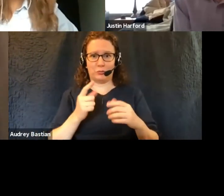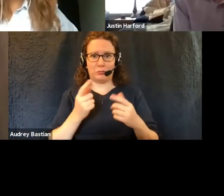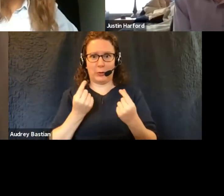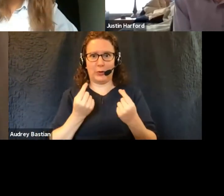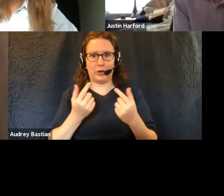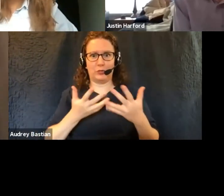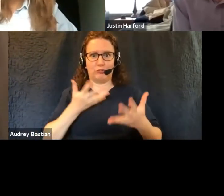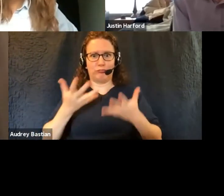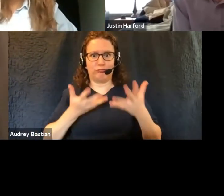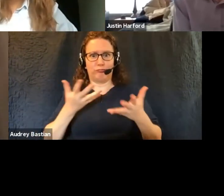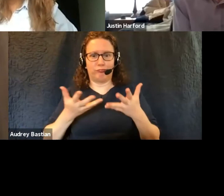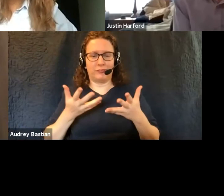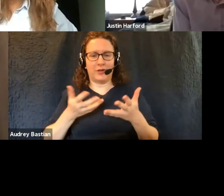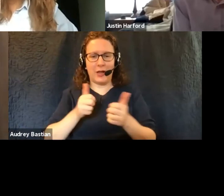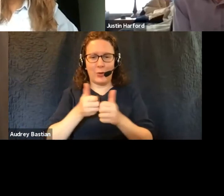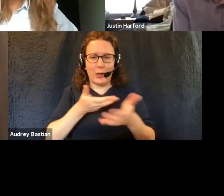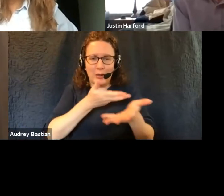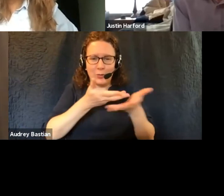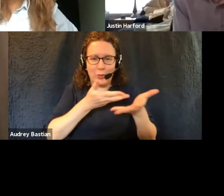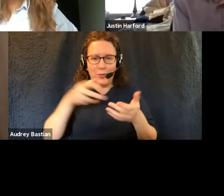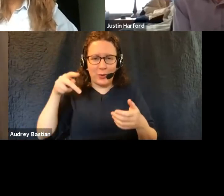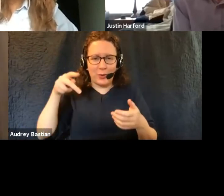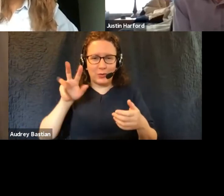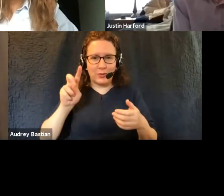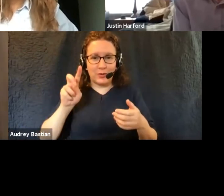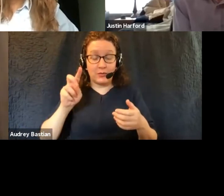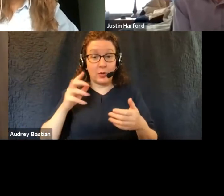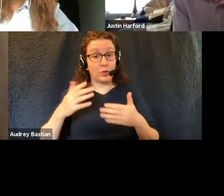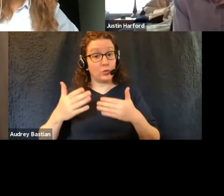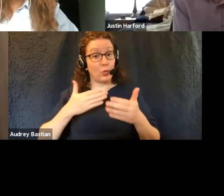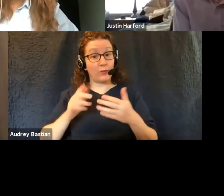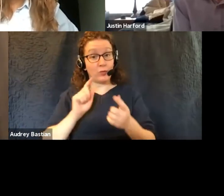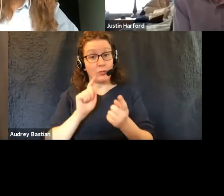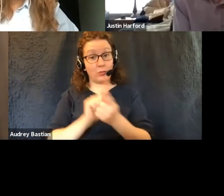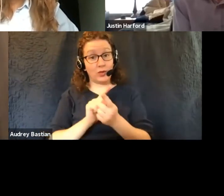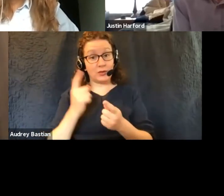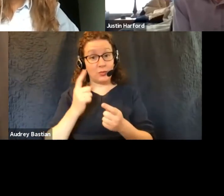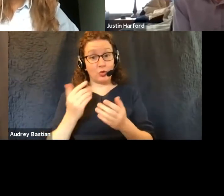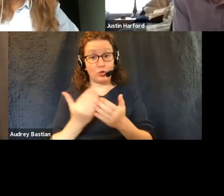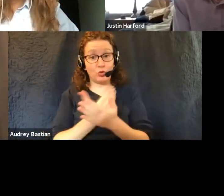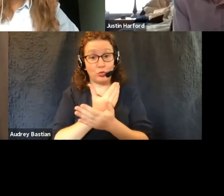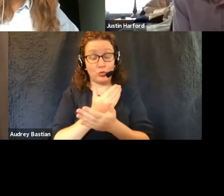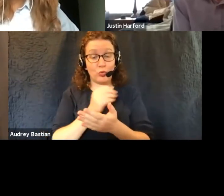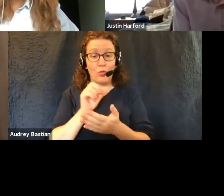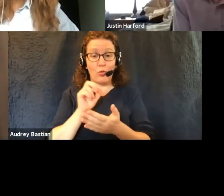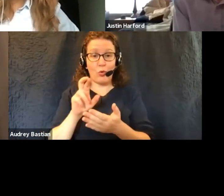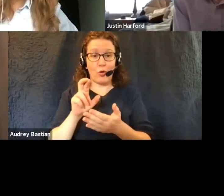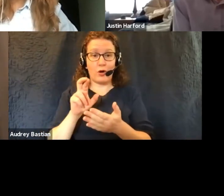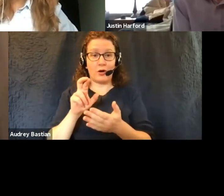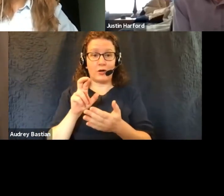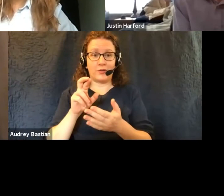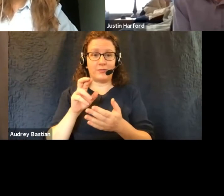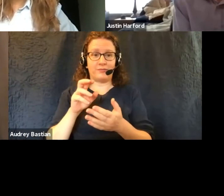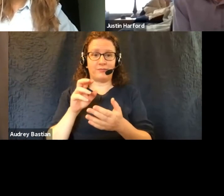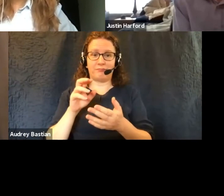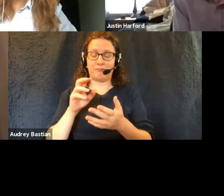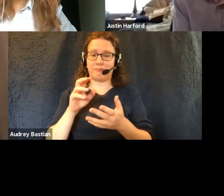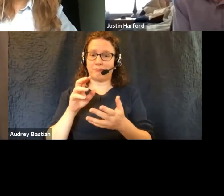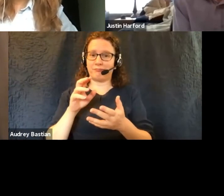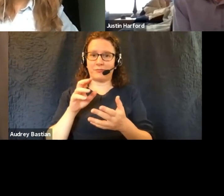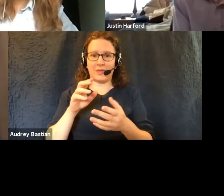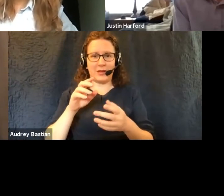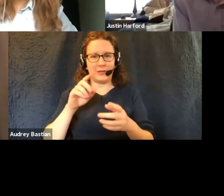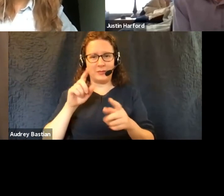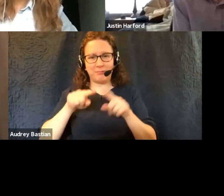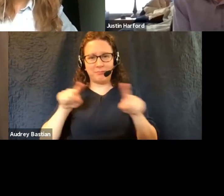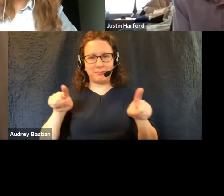So I think whenever you meet someone new or are facing circumstances where you think people